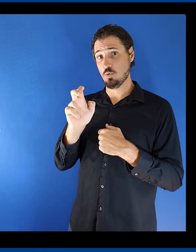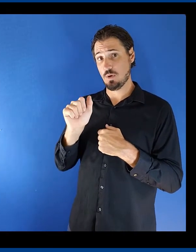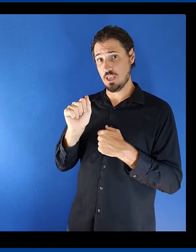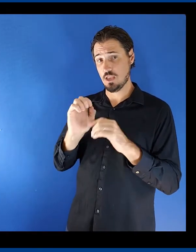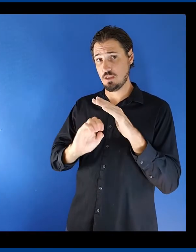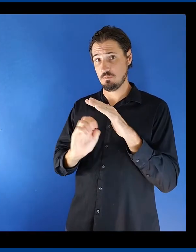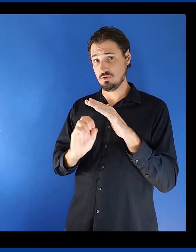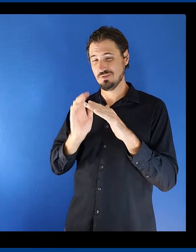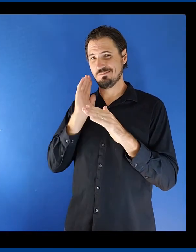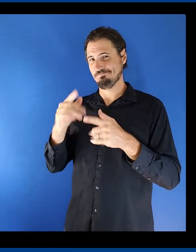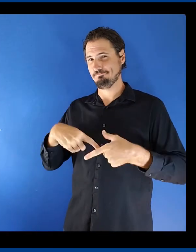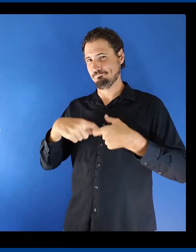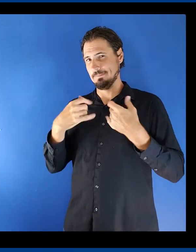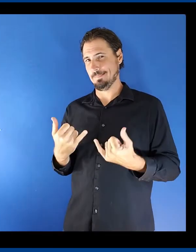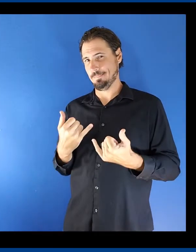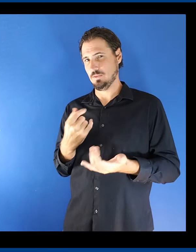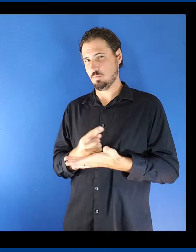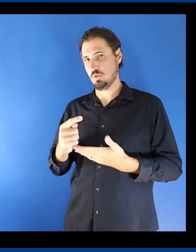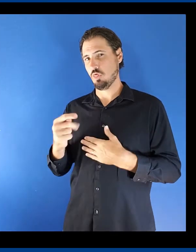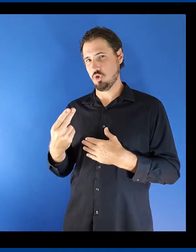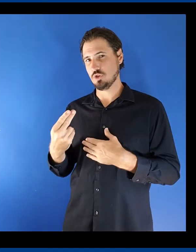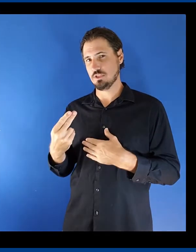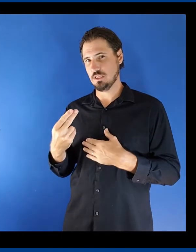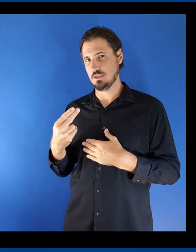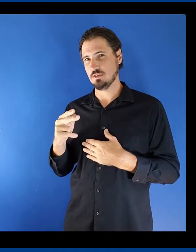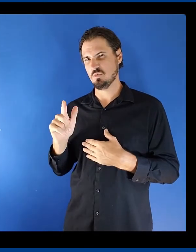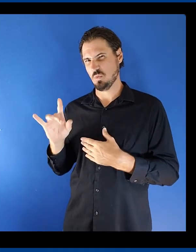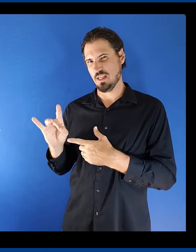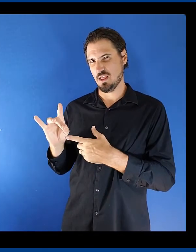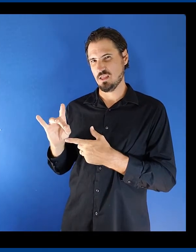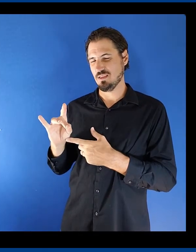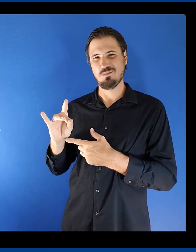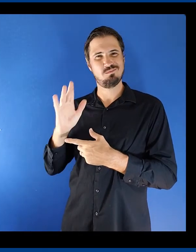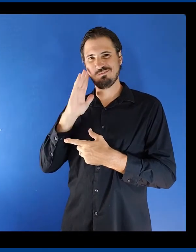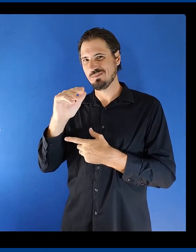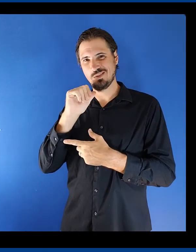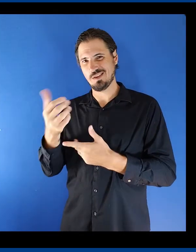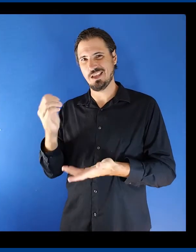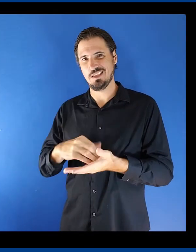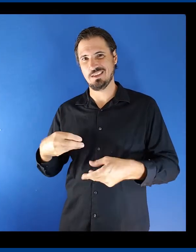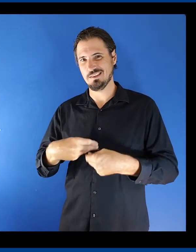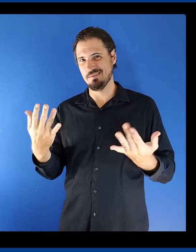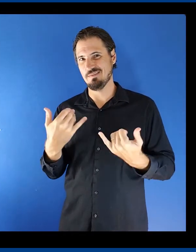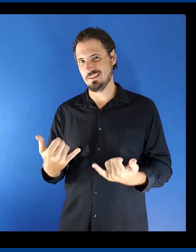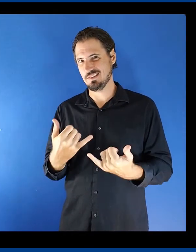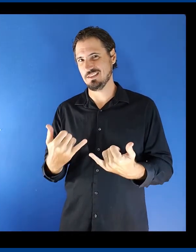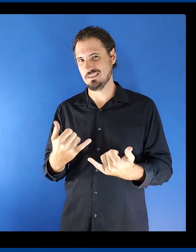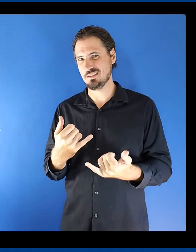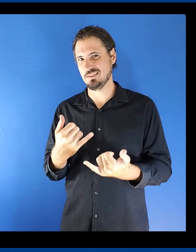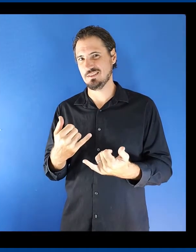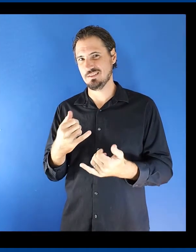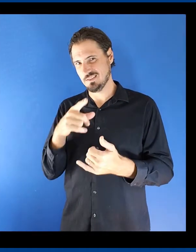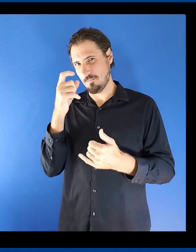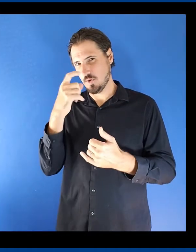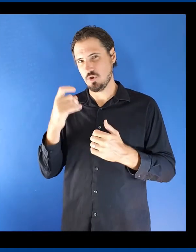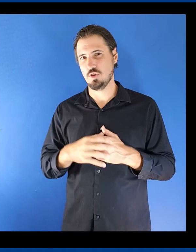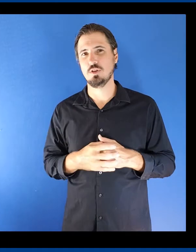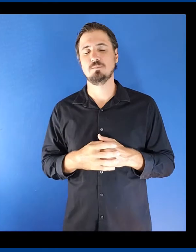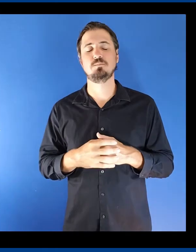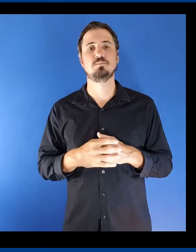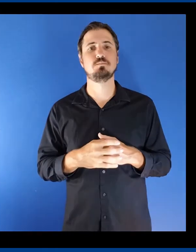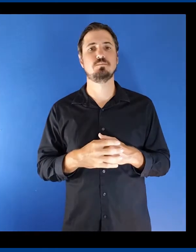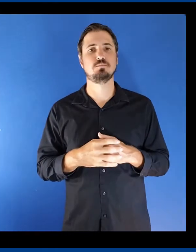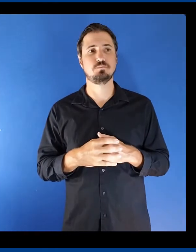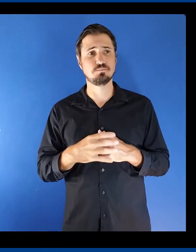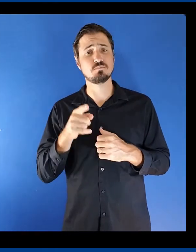For updated information on the DOE’s Grab n Go program, click the COVID-19 tab at hawaiipublicschools.org